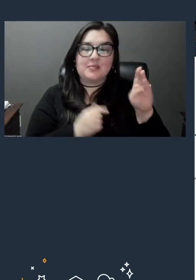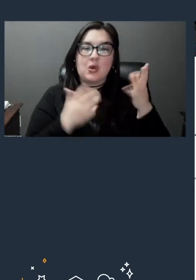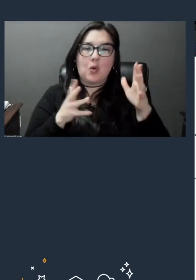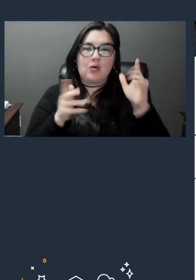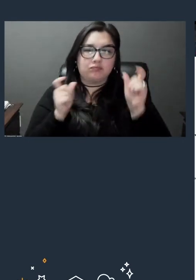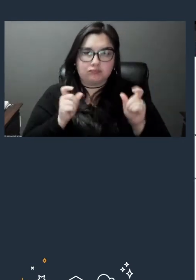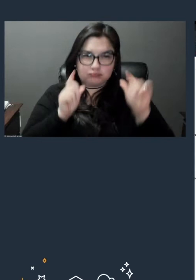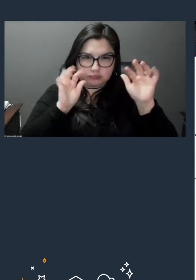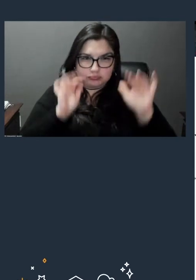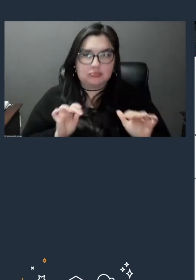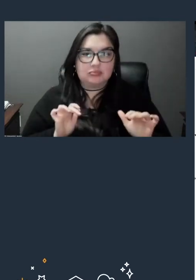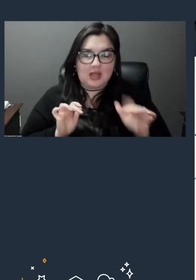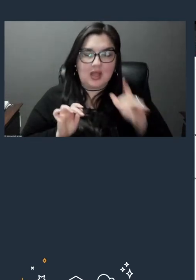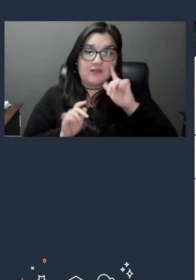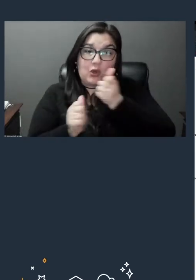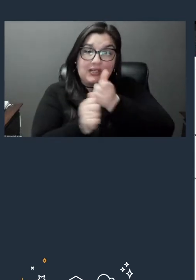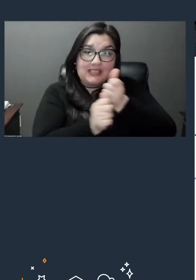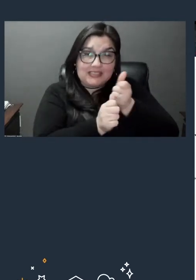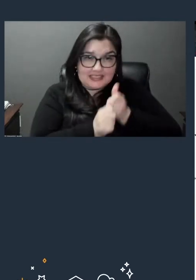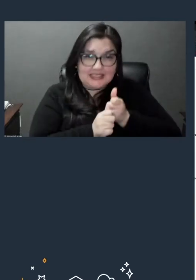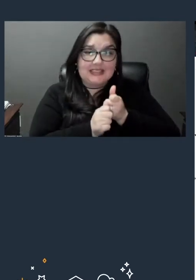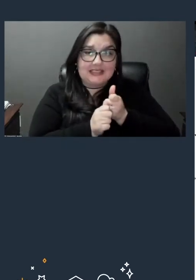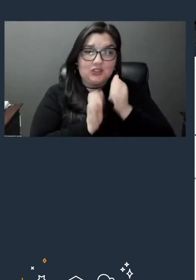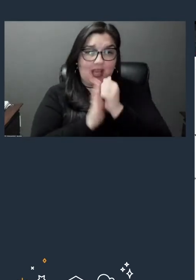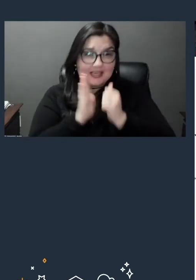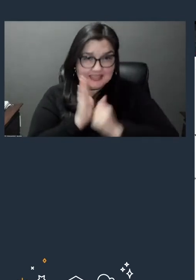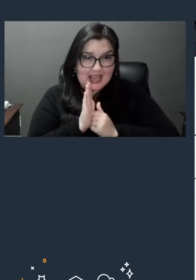for each S3 account, at the account level at no cost.